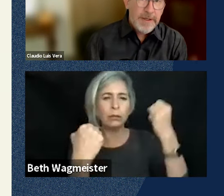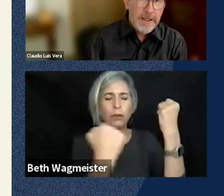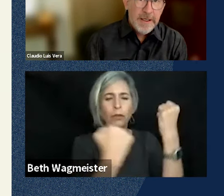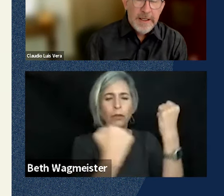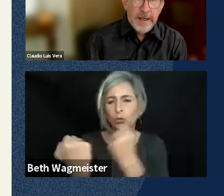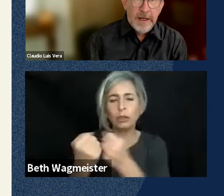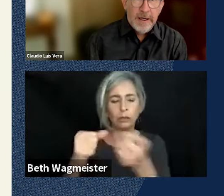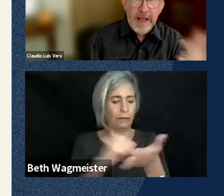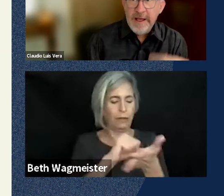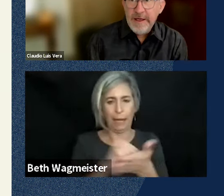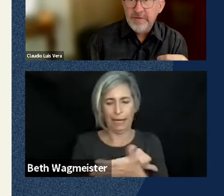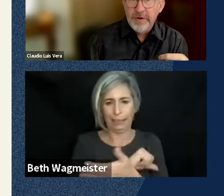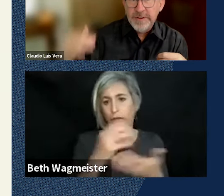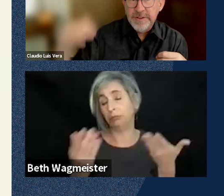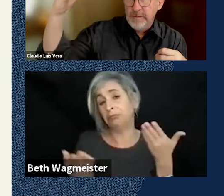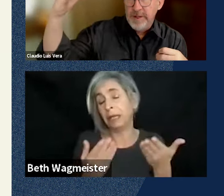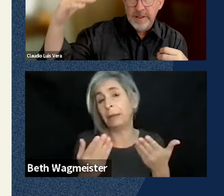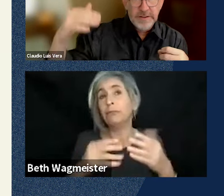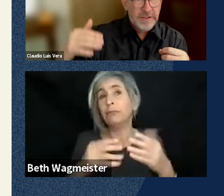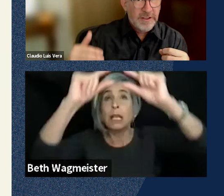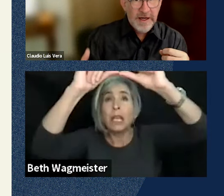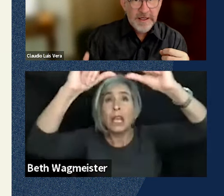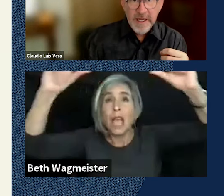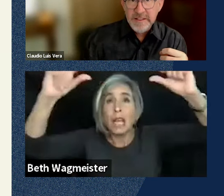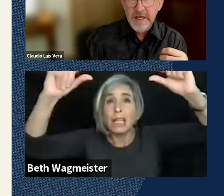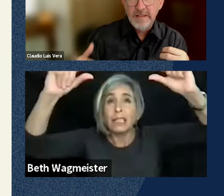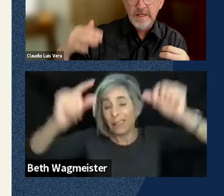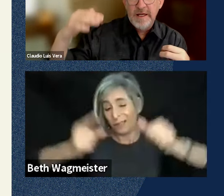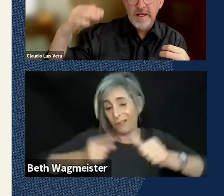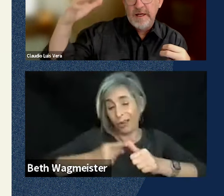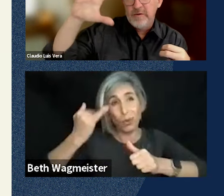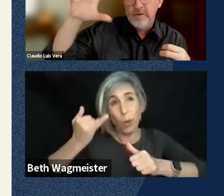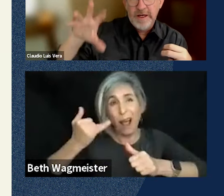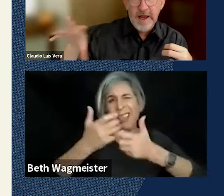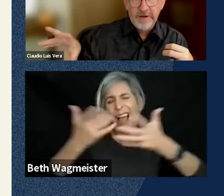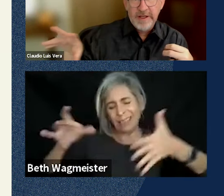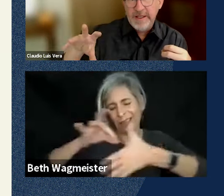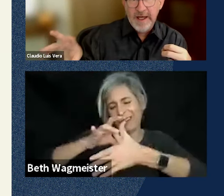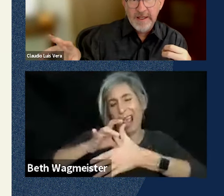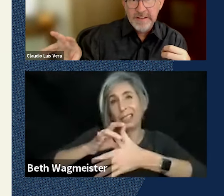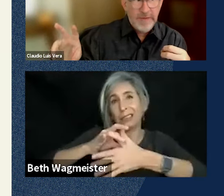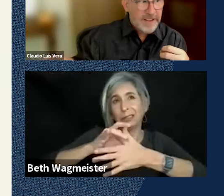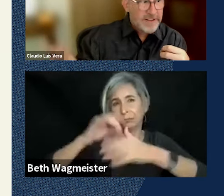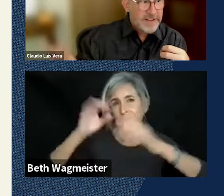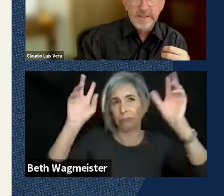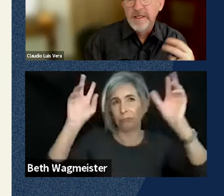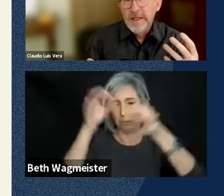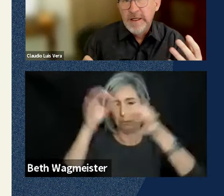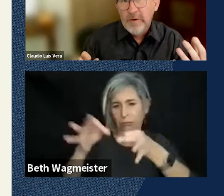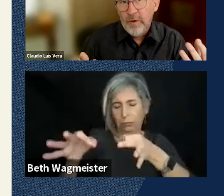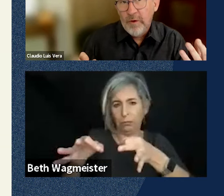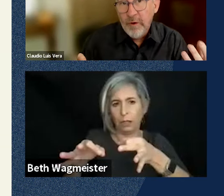maybe headings first, because there's a lot of text content and you want to navigate that semantically.